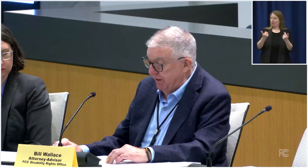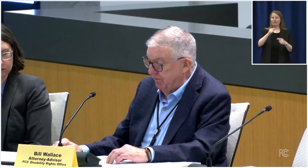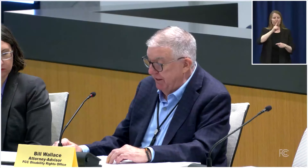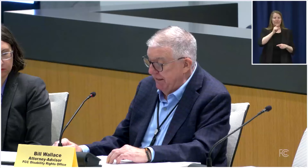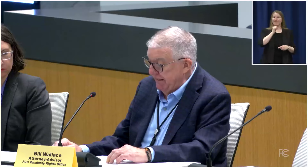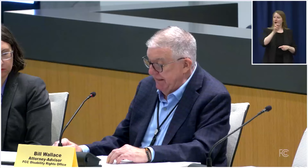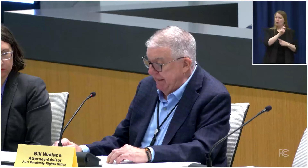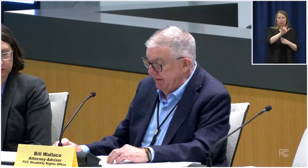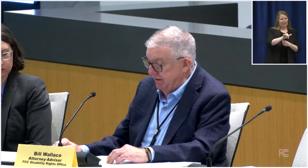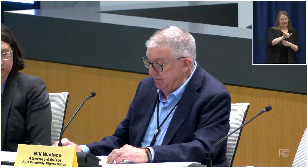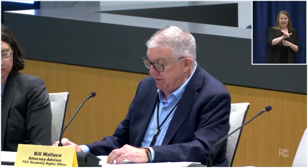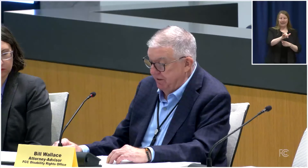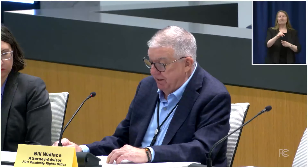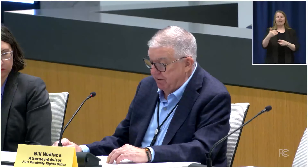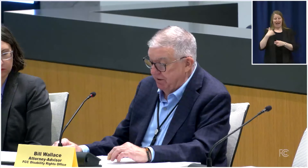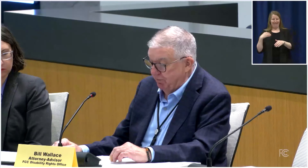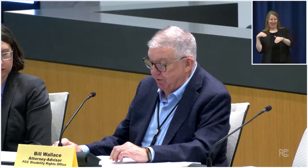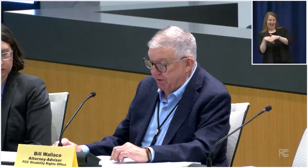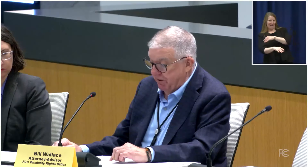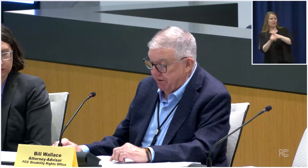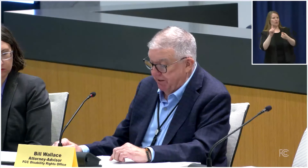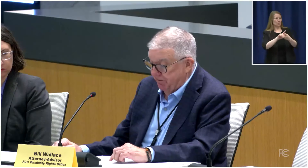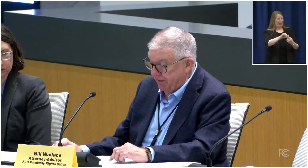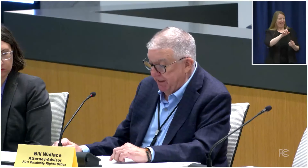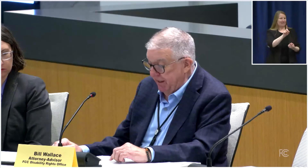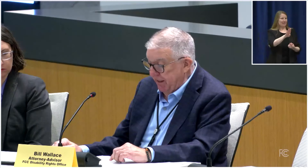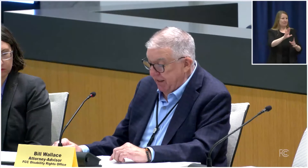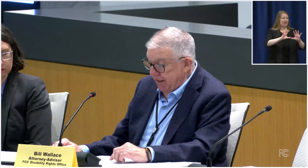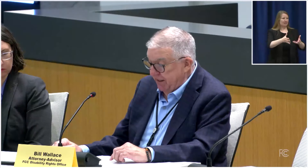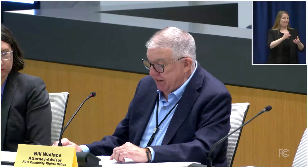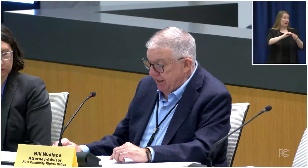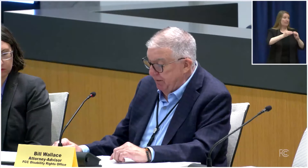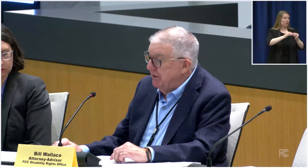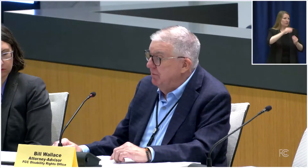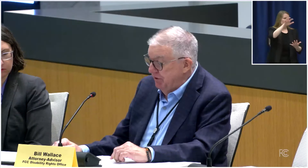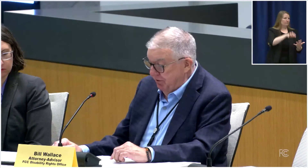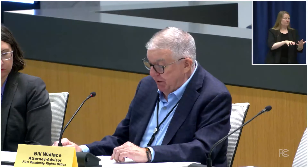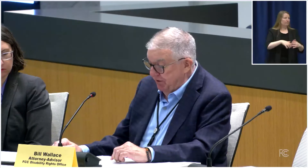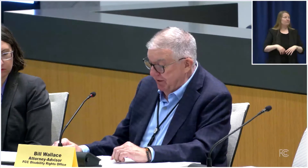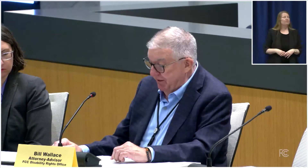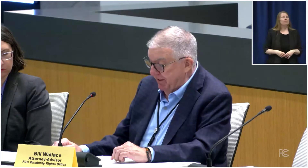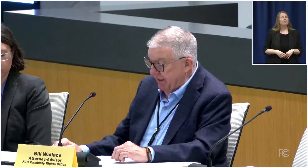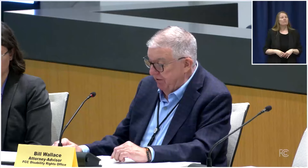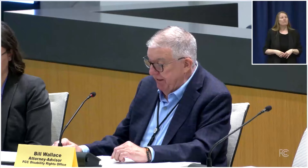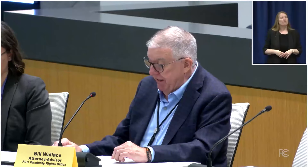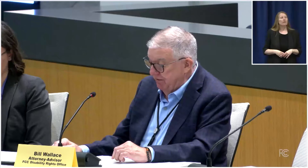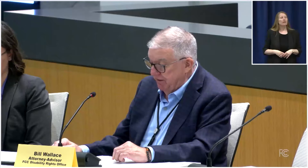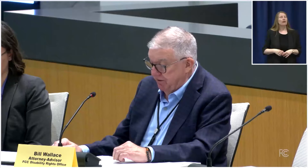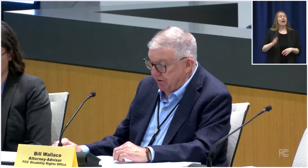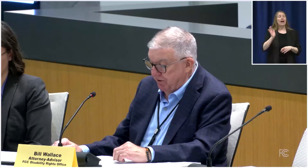WHICH WAS PREVIOUSLY LIMITED TO TRS PROVIDERS IN THE DIRECTORY ADMINISTRATOR IN 2017 THE COMMISSION